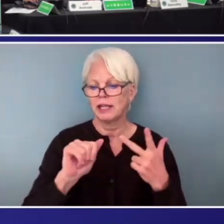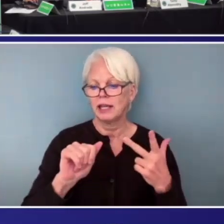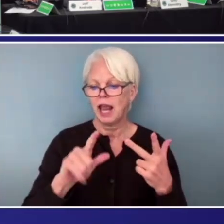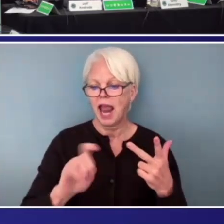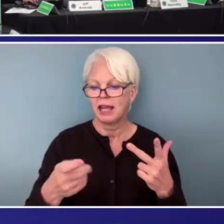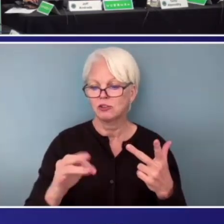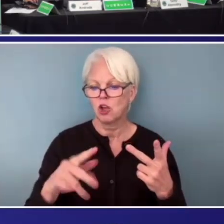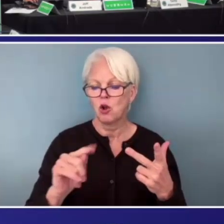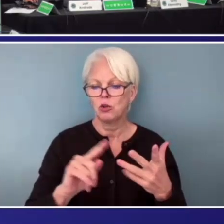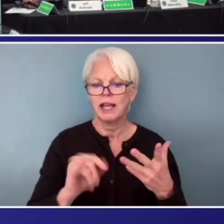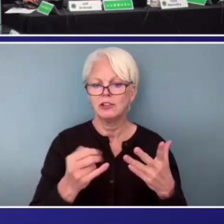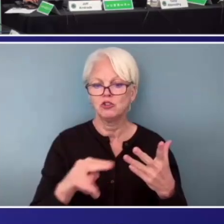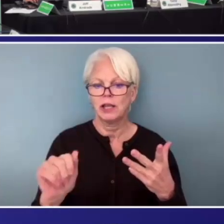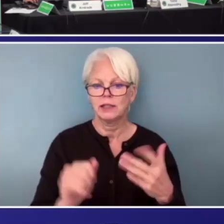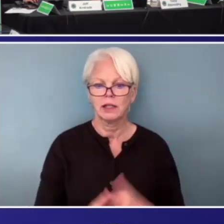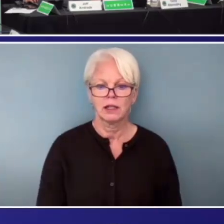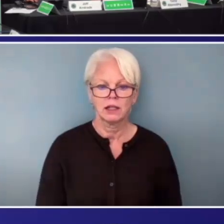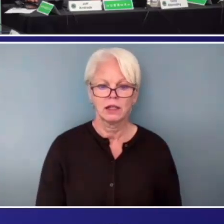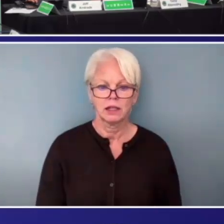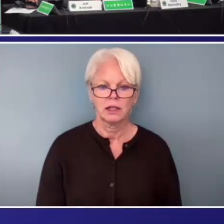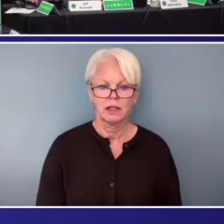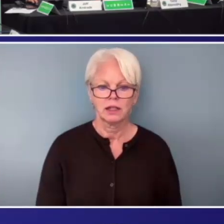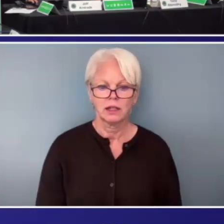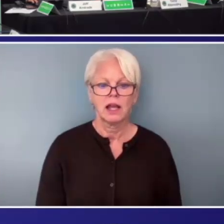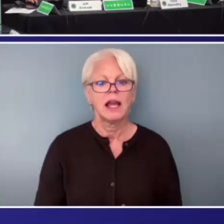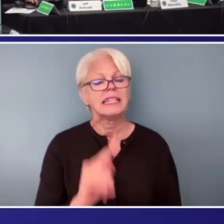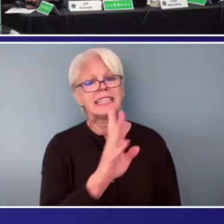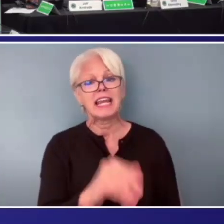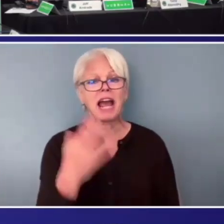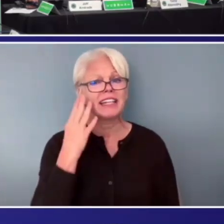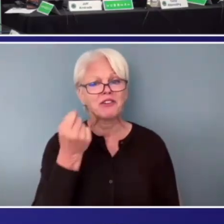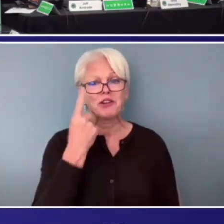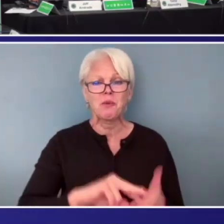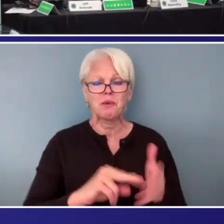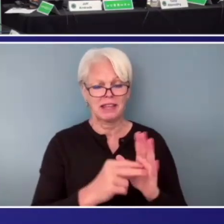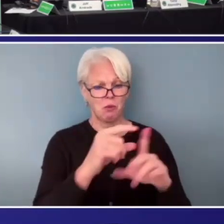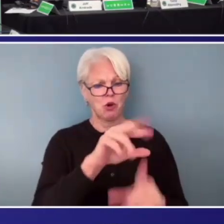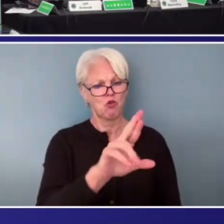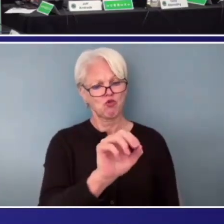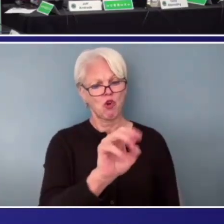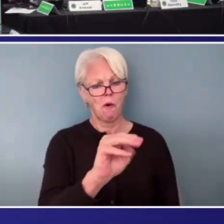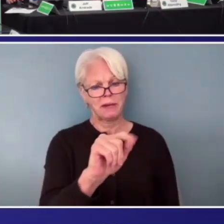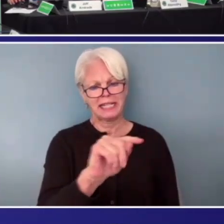In addition to the applause, I never knew what a Romanette was until I met you, Tamy. So if that ever comes up on jeopardy, if I win, half of my earnings